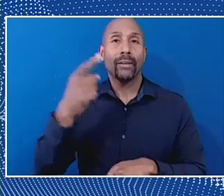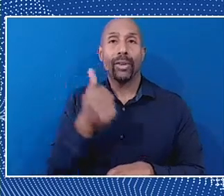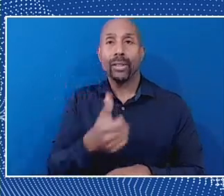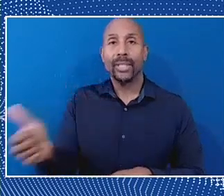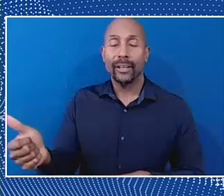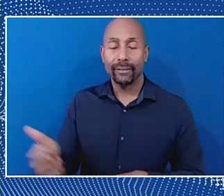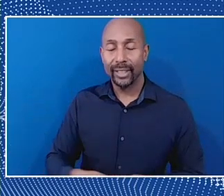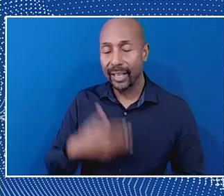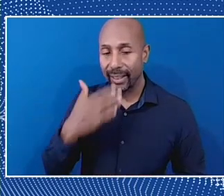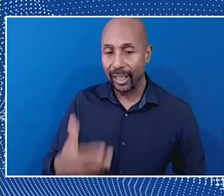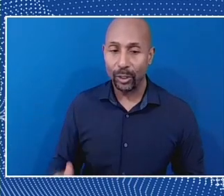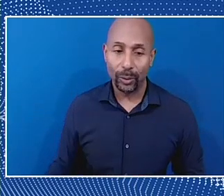Thank you.